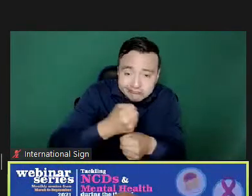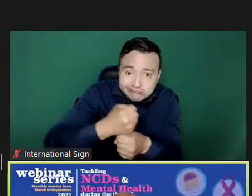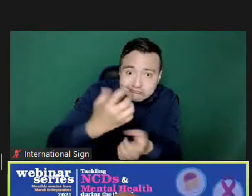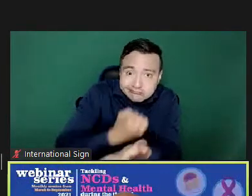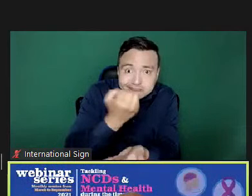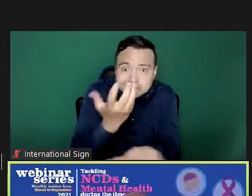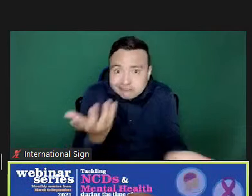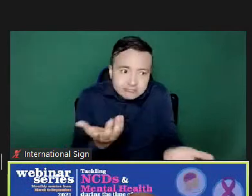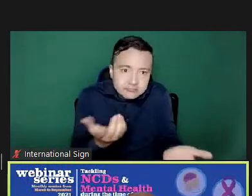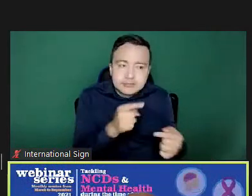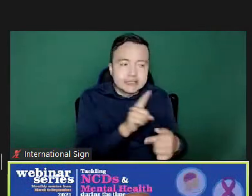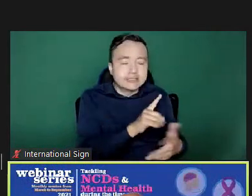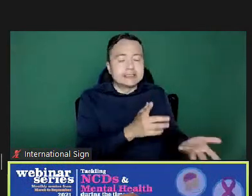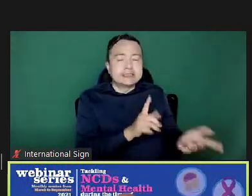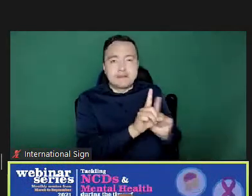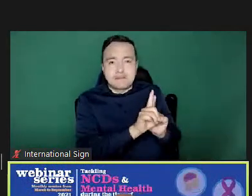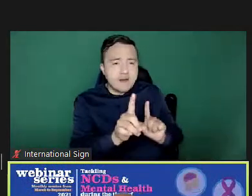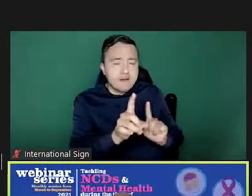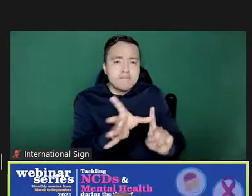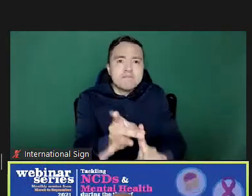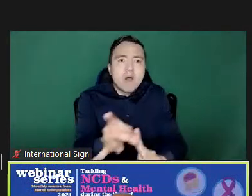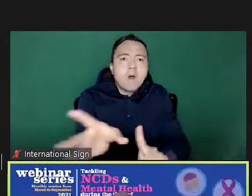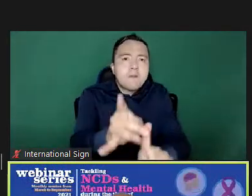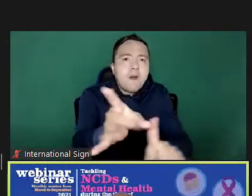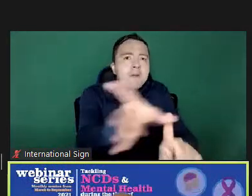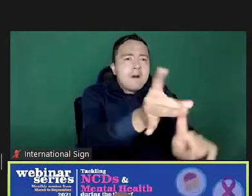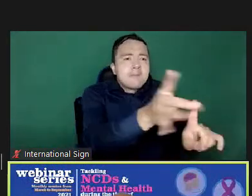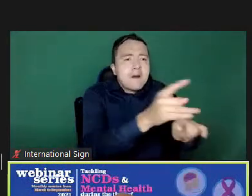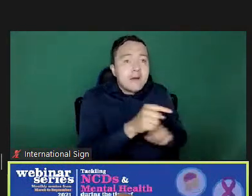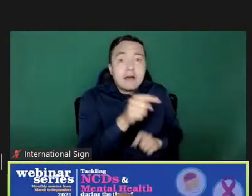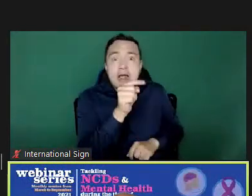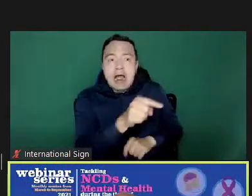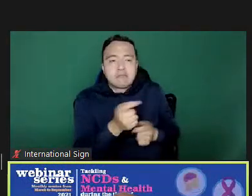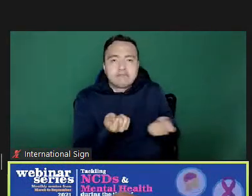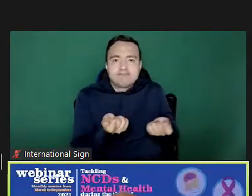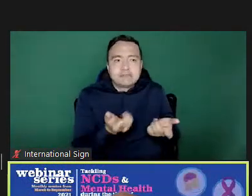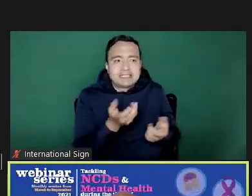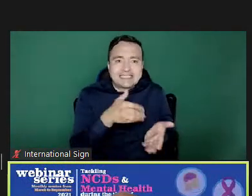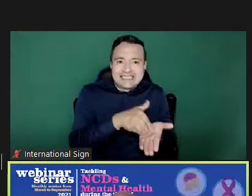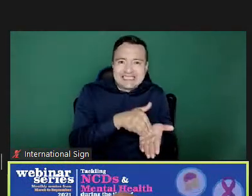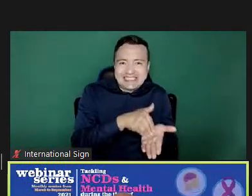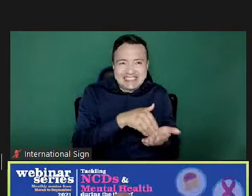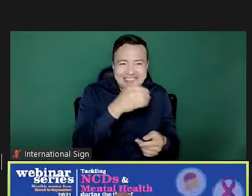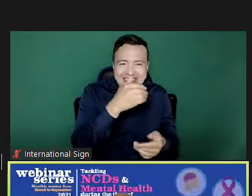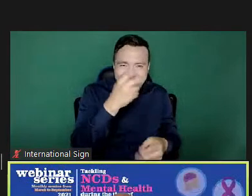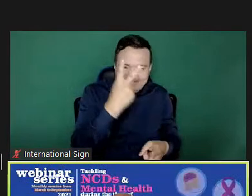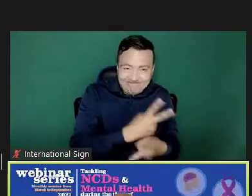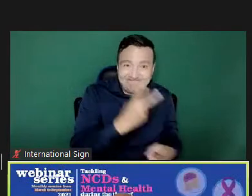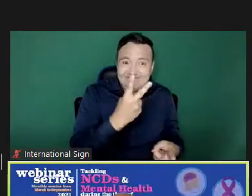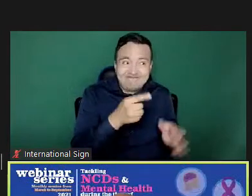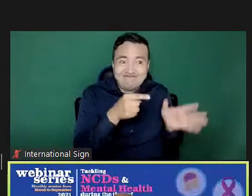As I said before, many of the drivers of NCDs exist beyond the health system. So ther there must be strengthened